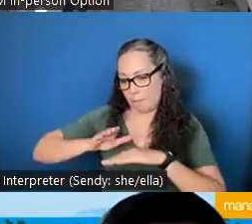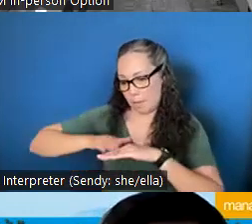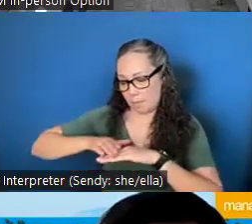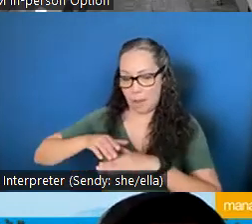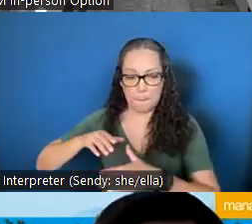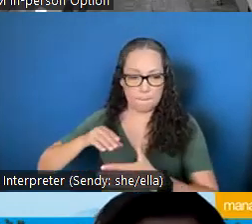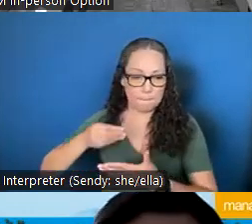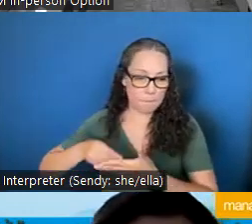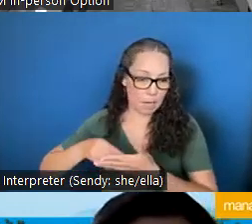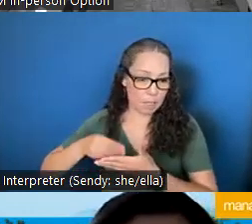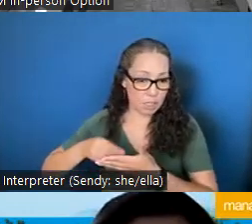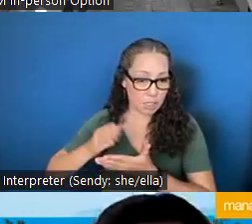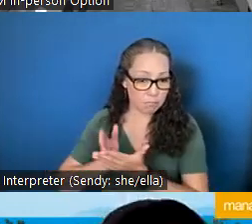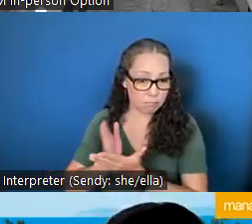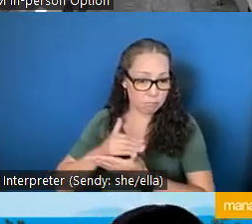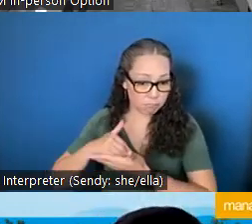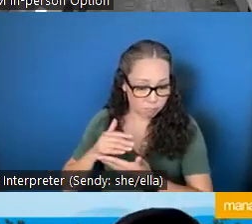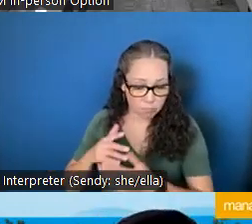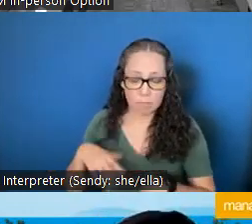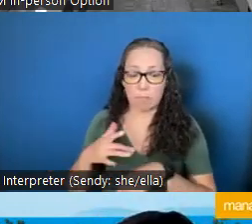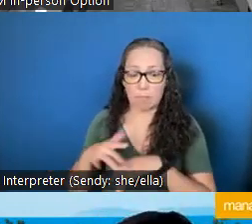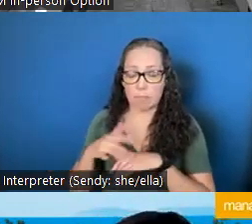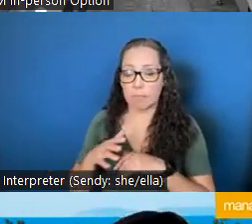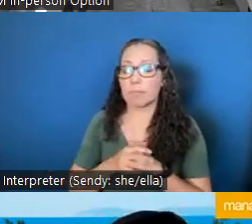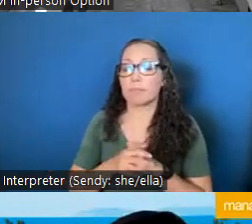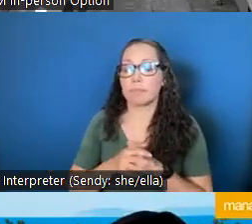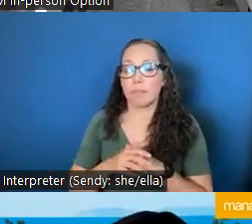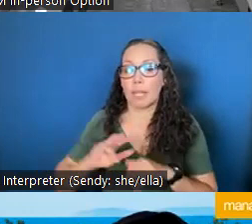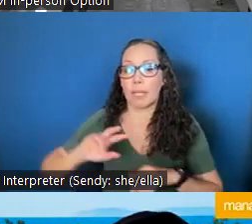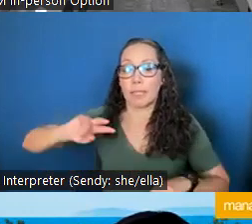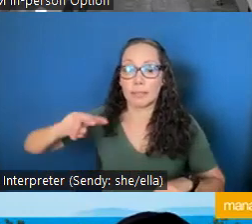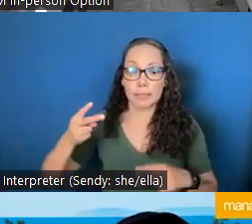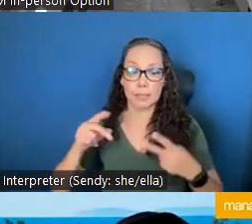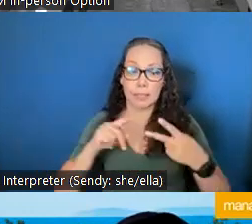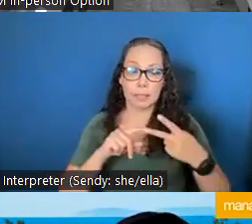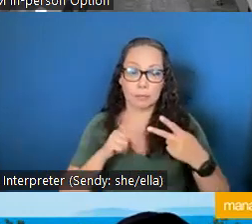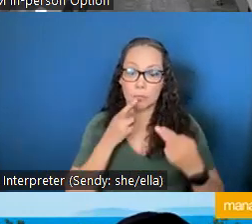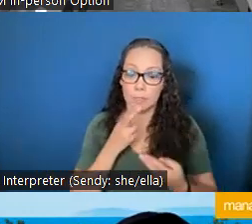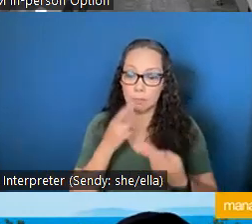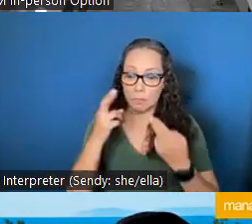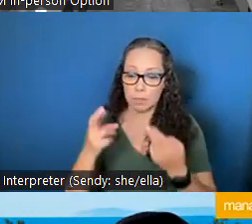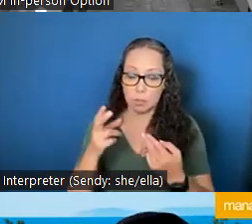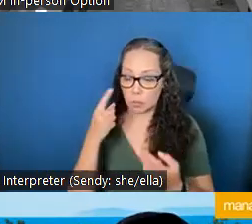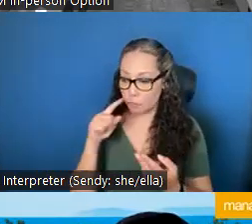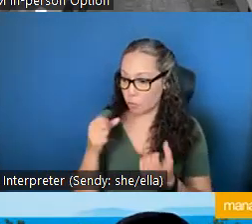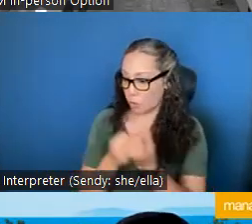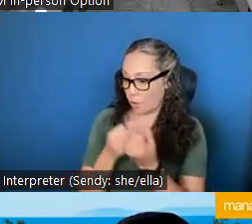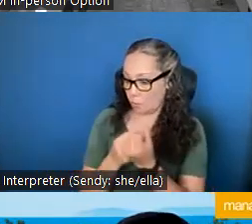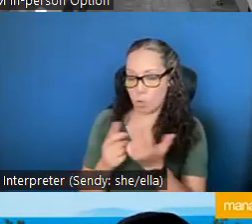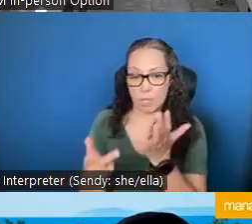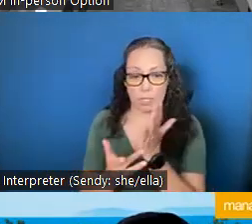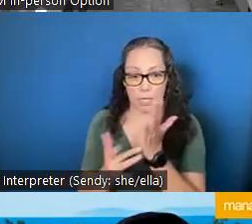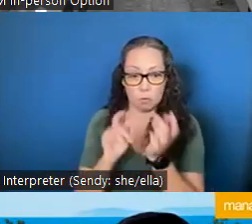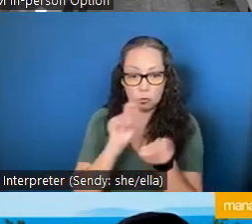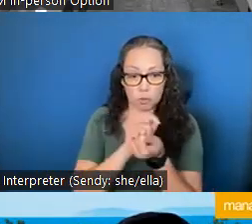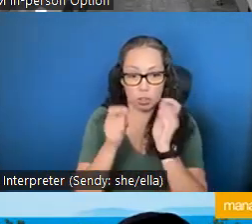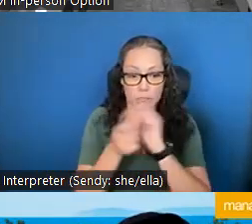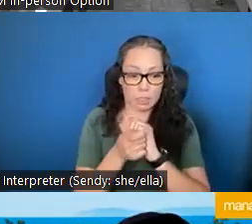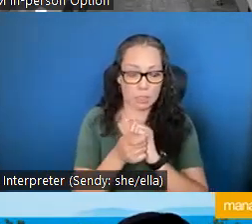effort the second recommendation is to support uh the technical changes on the infrastructure